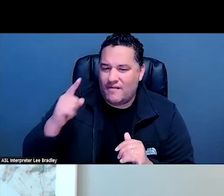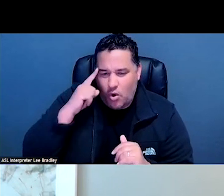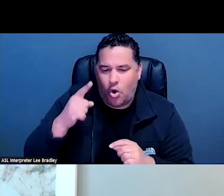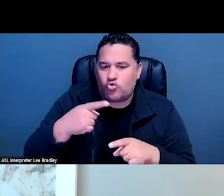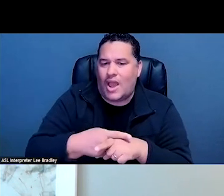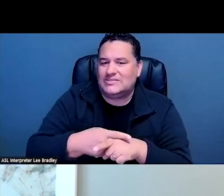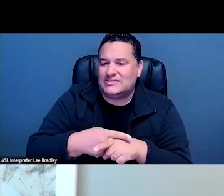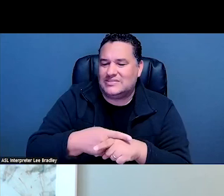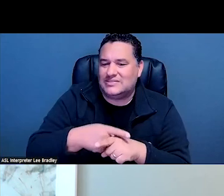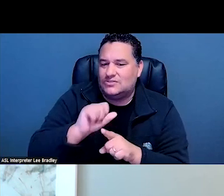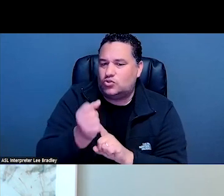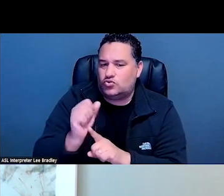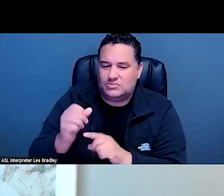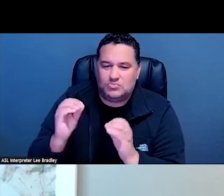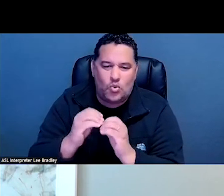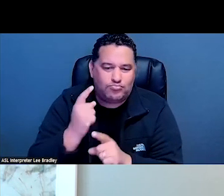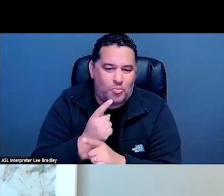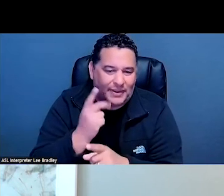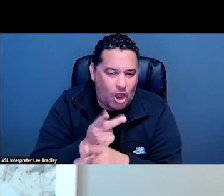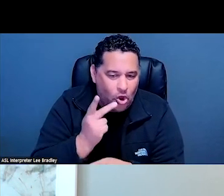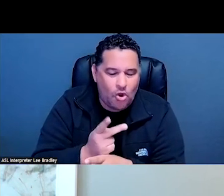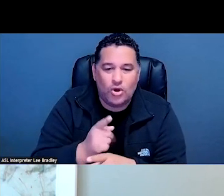, WE DISCUSSED WHY 988 IS BETTER THAN